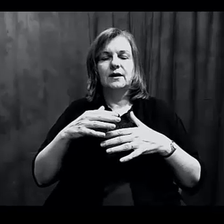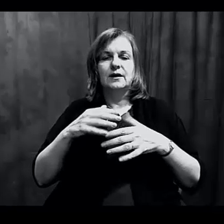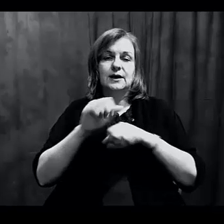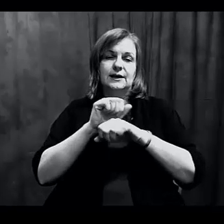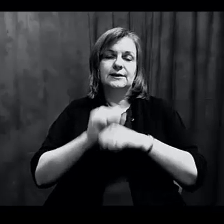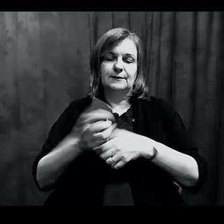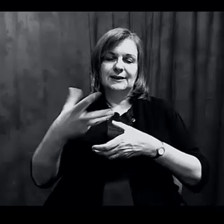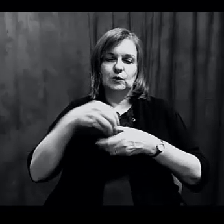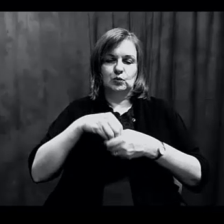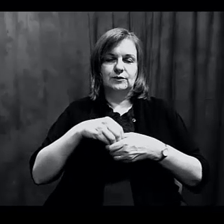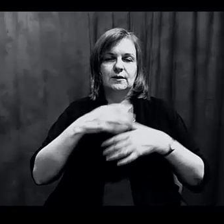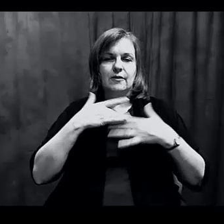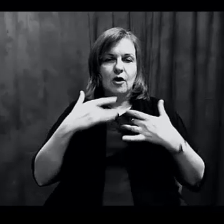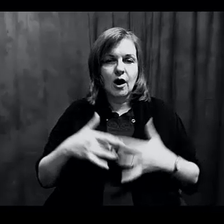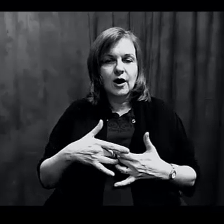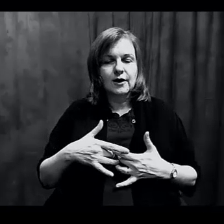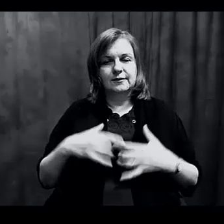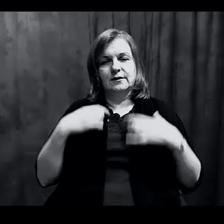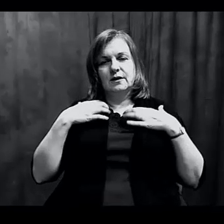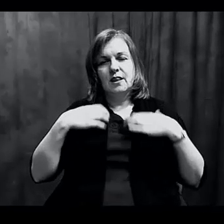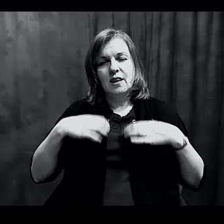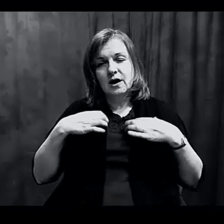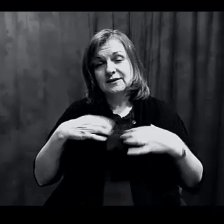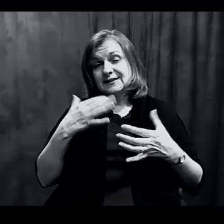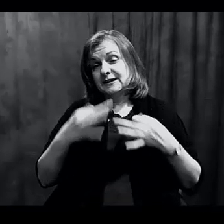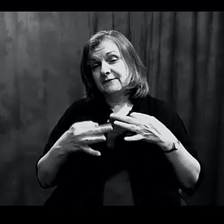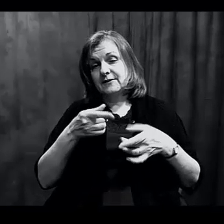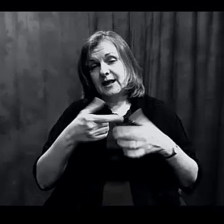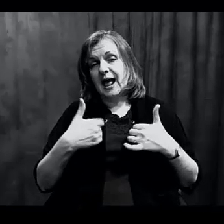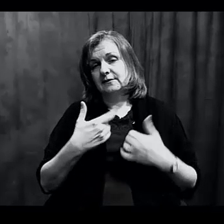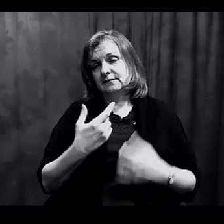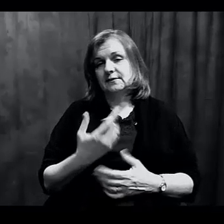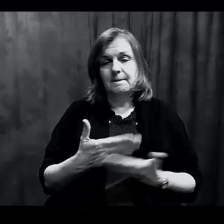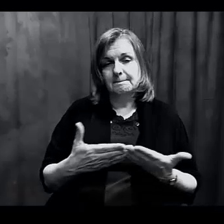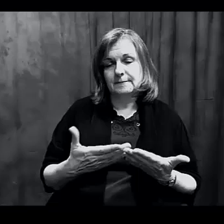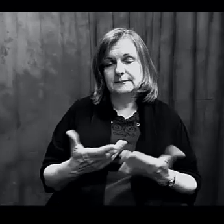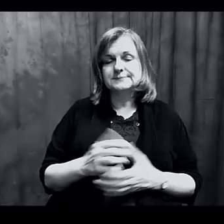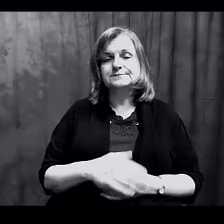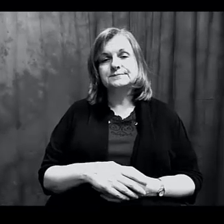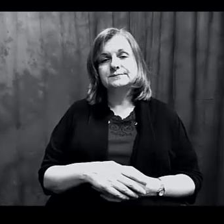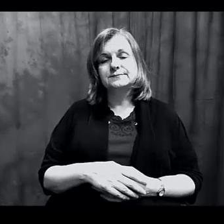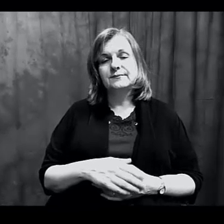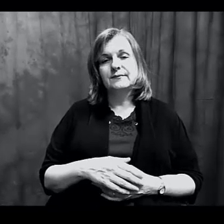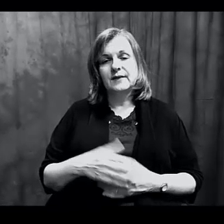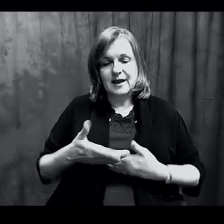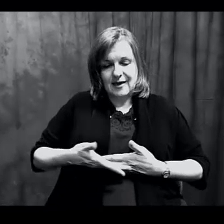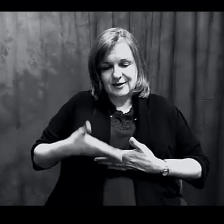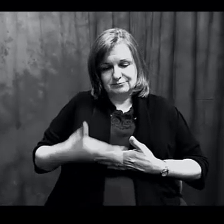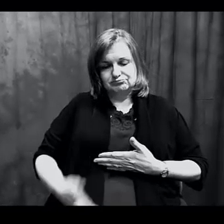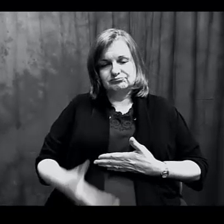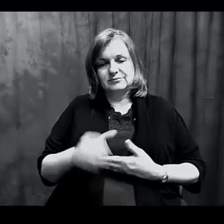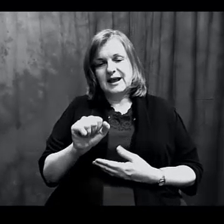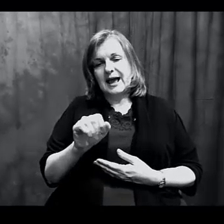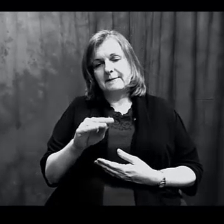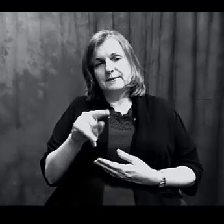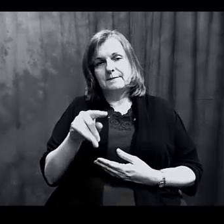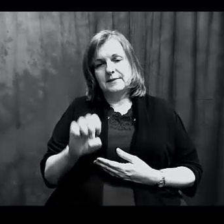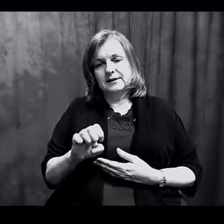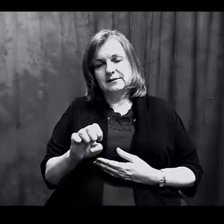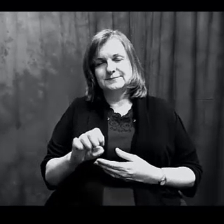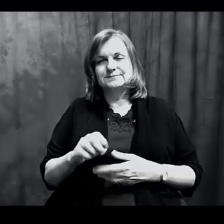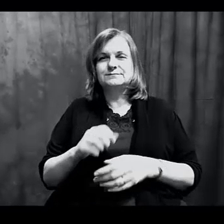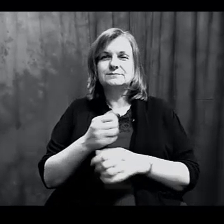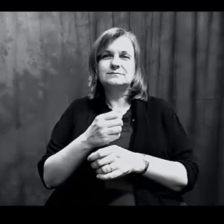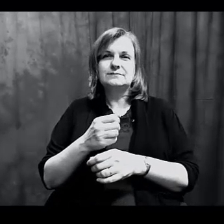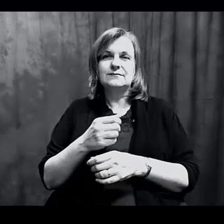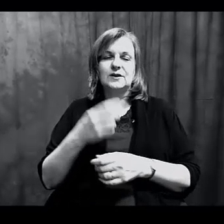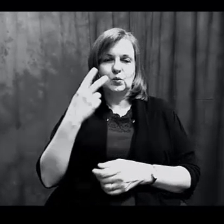reproduction now is mainly sexual so we've seen a lot of variety in the type of reproduction strategies throughout our